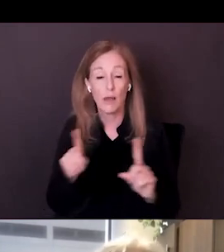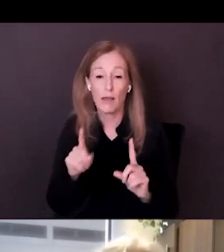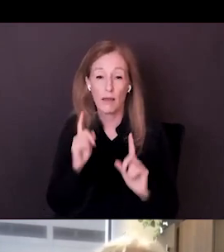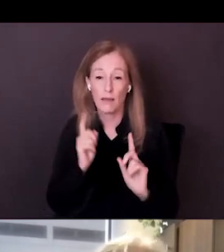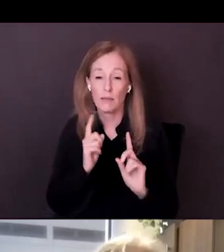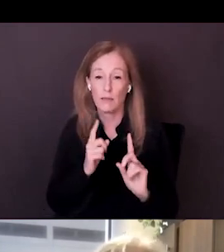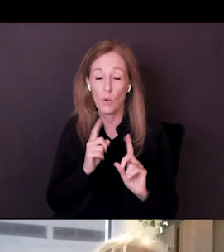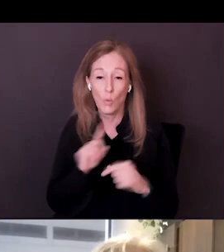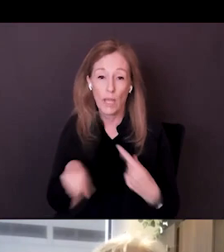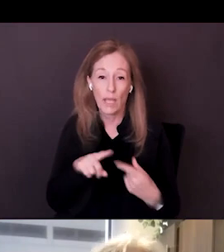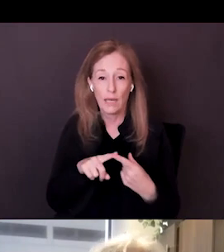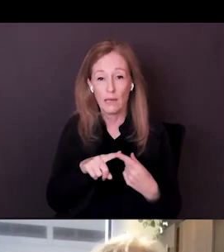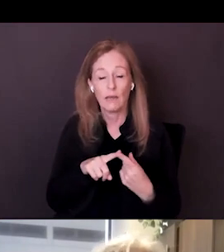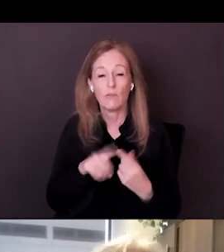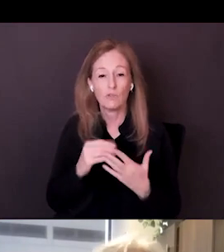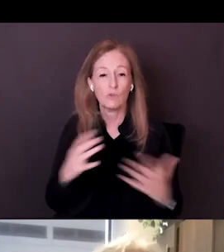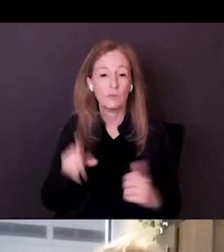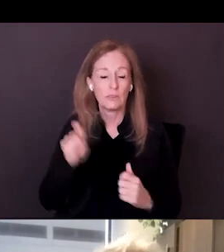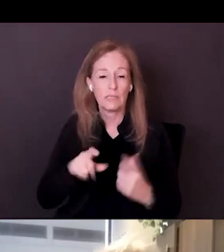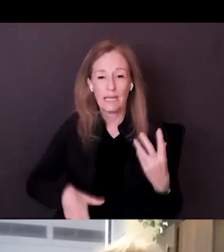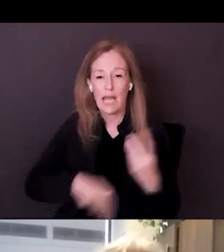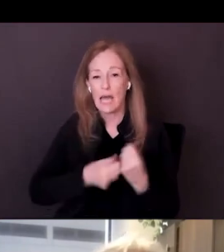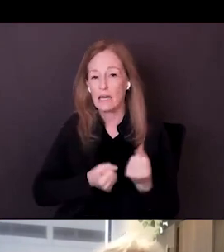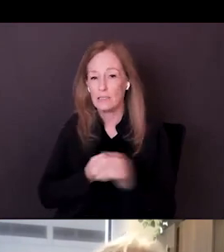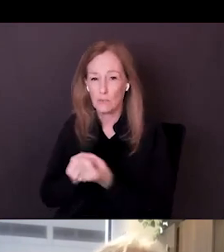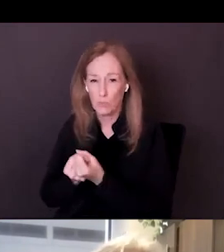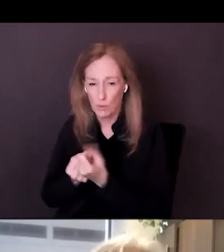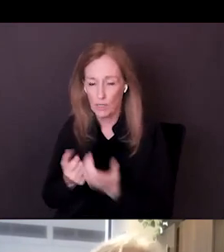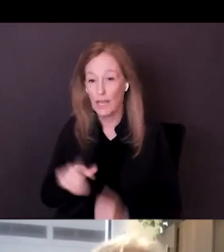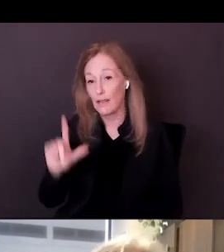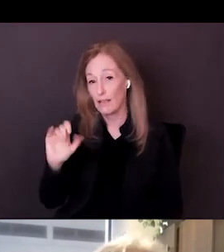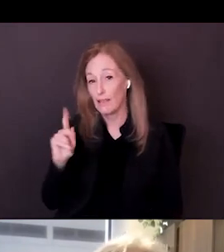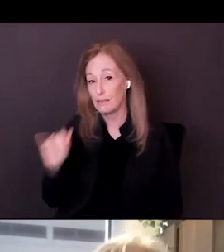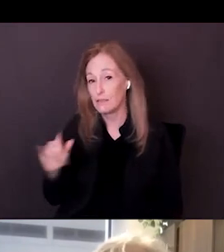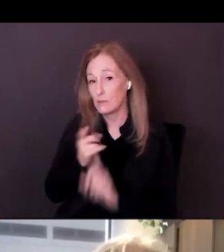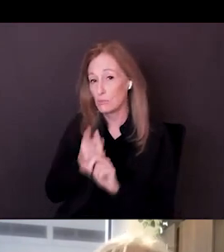ADDITIONAL POINTS -- LINDSAY'S POINT IS WELL MADE IN THAT KIDS